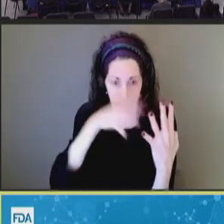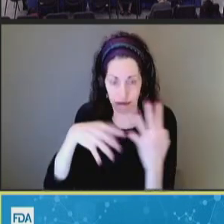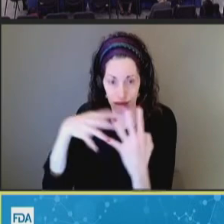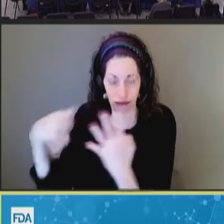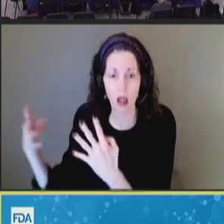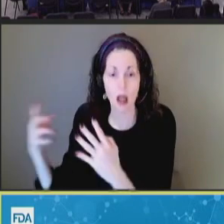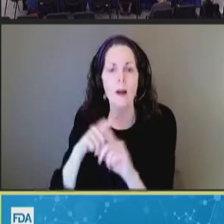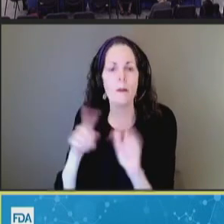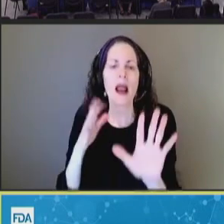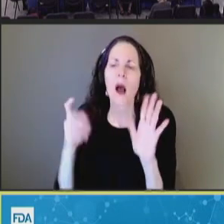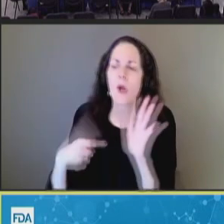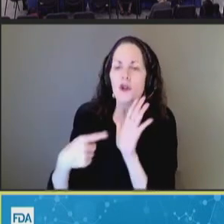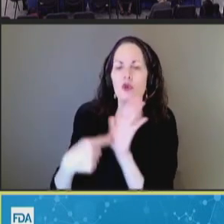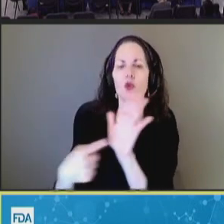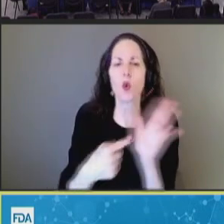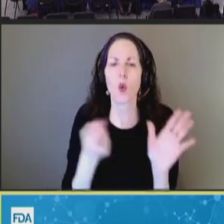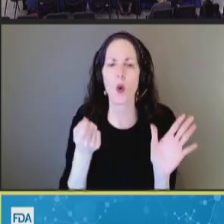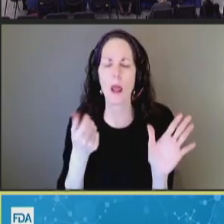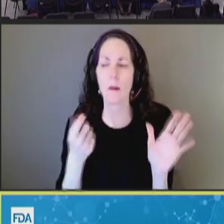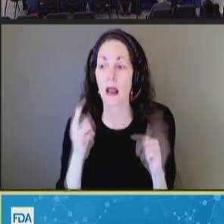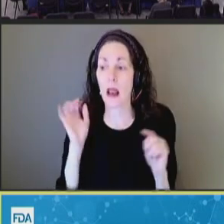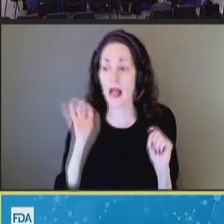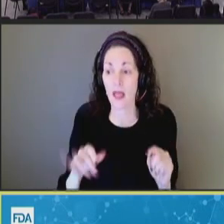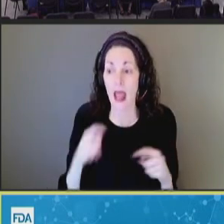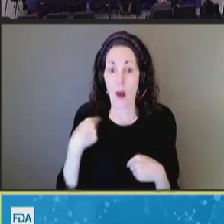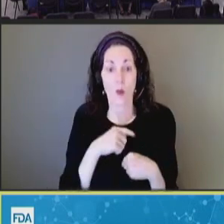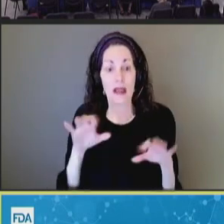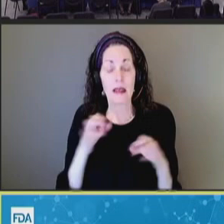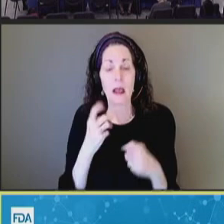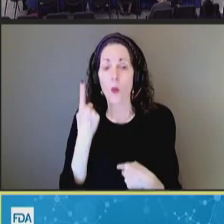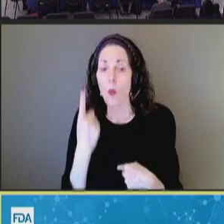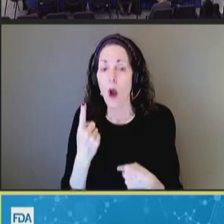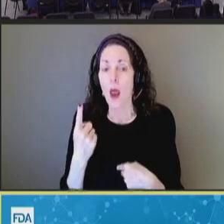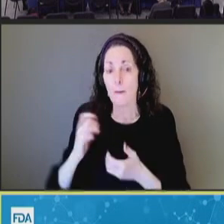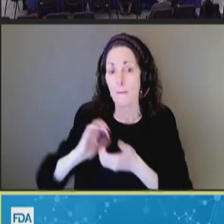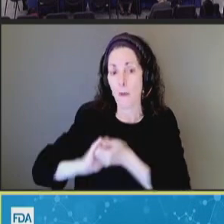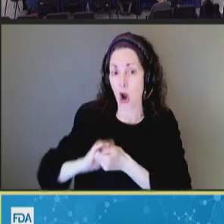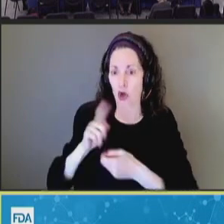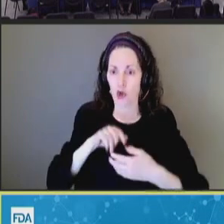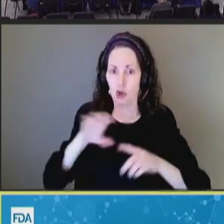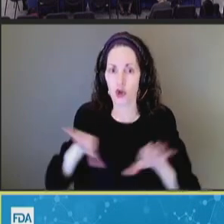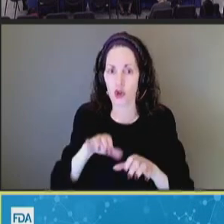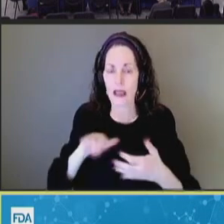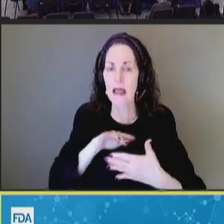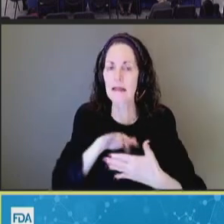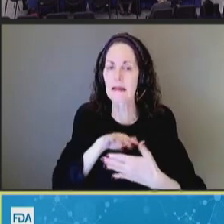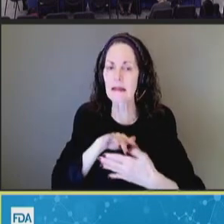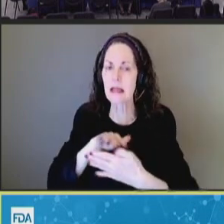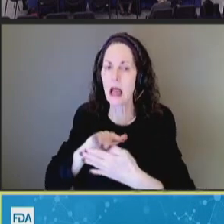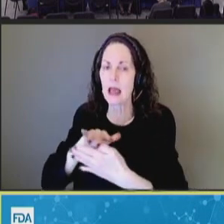feasibility study that was done with one of our data partners at the time of -- so,